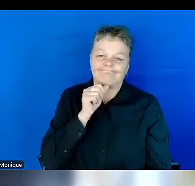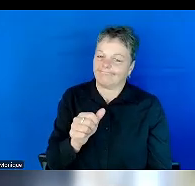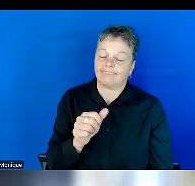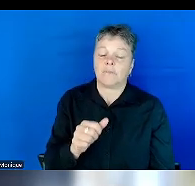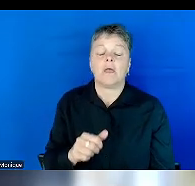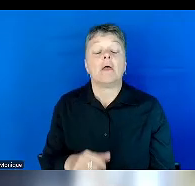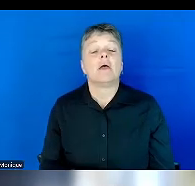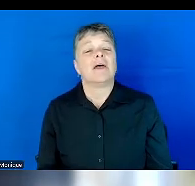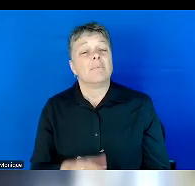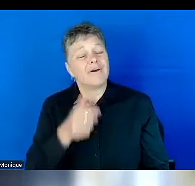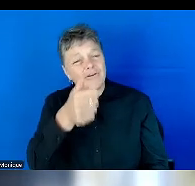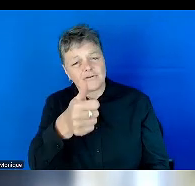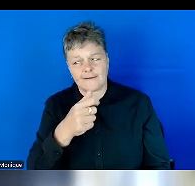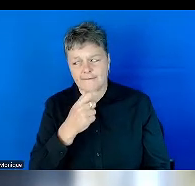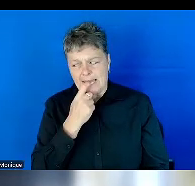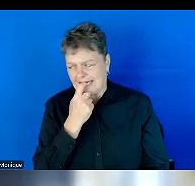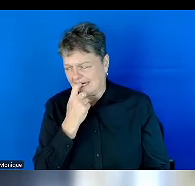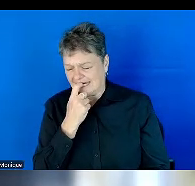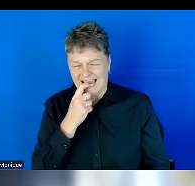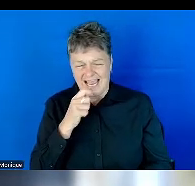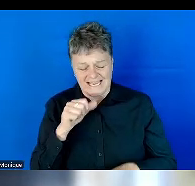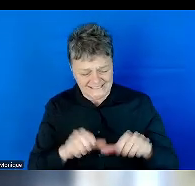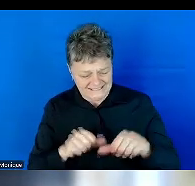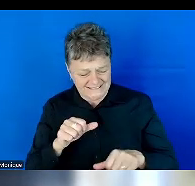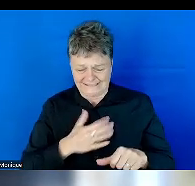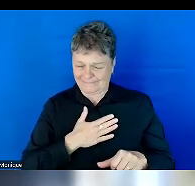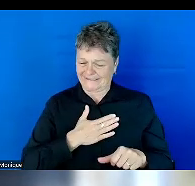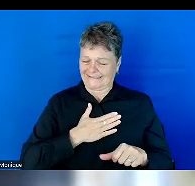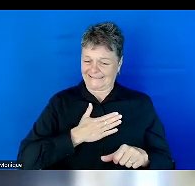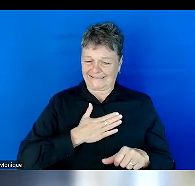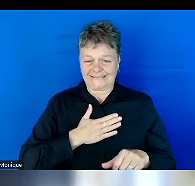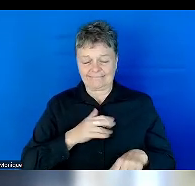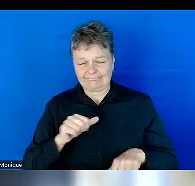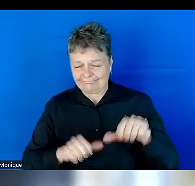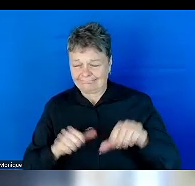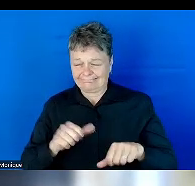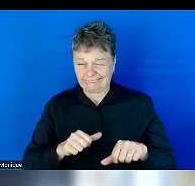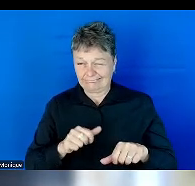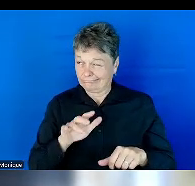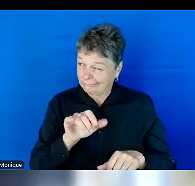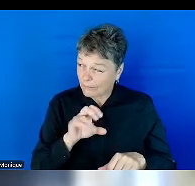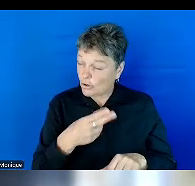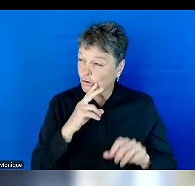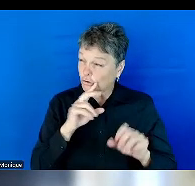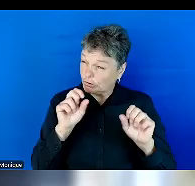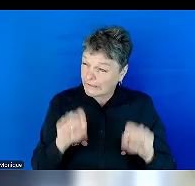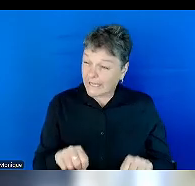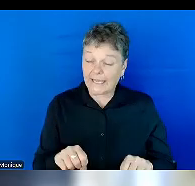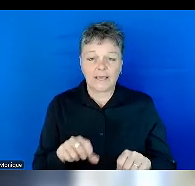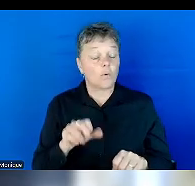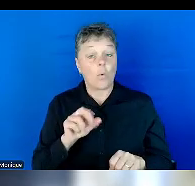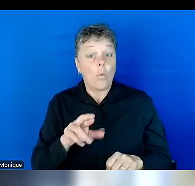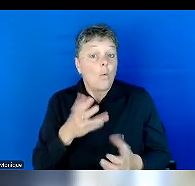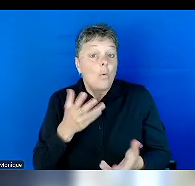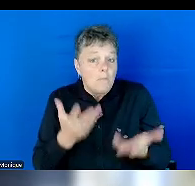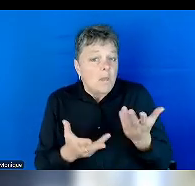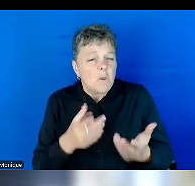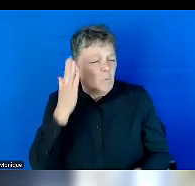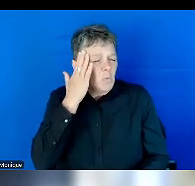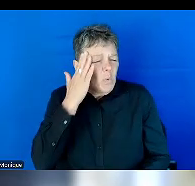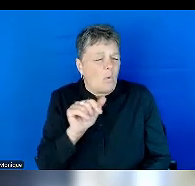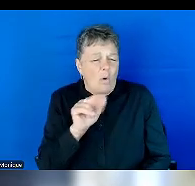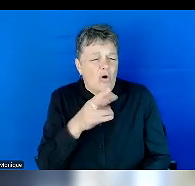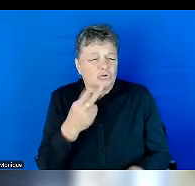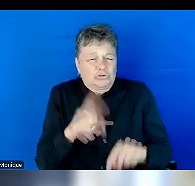can help you with or um or you're not sure who to call to help you with these issues with an issue,